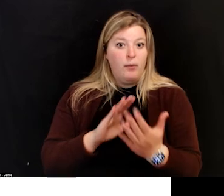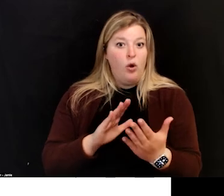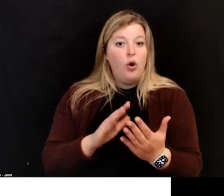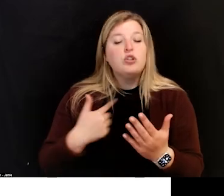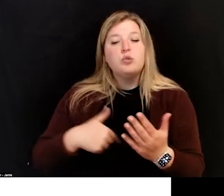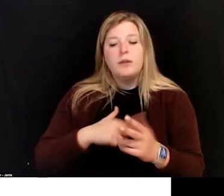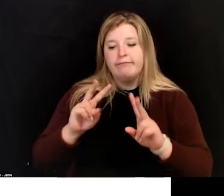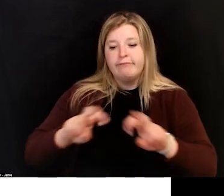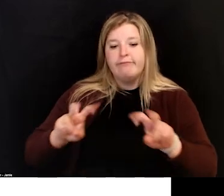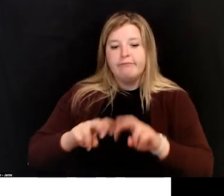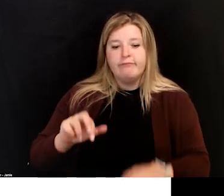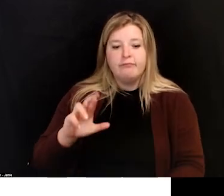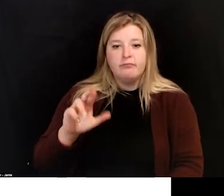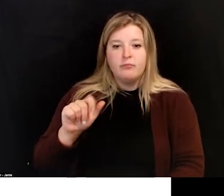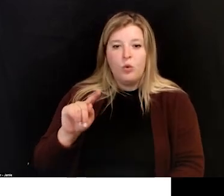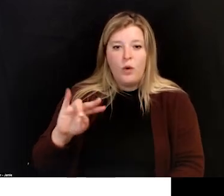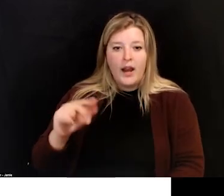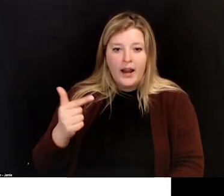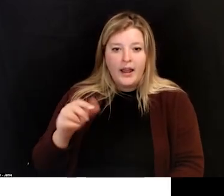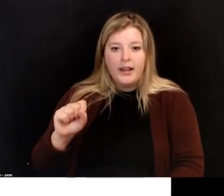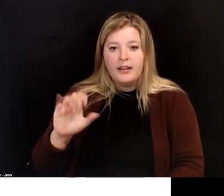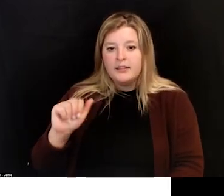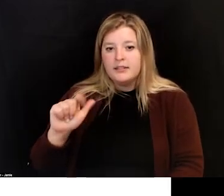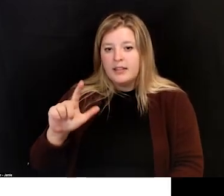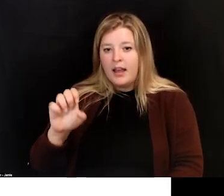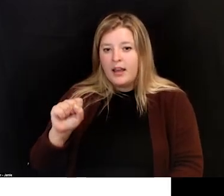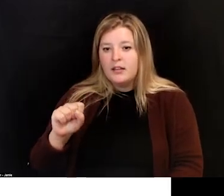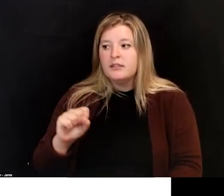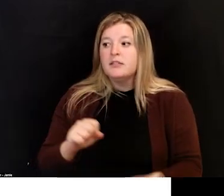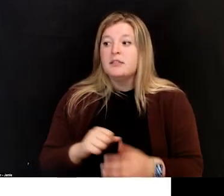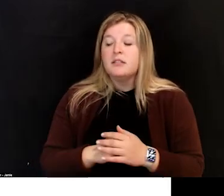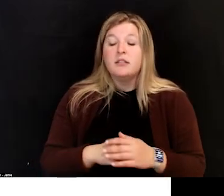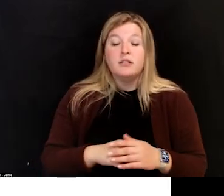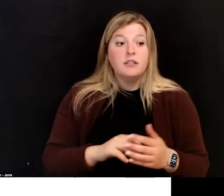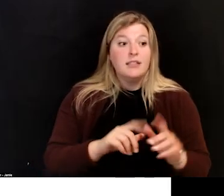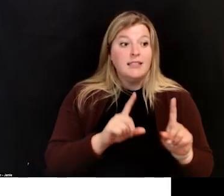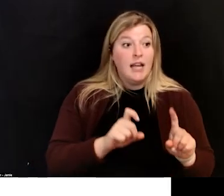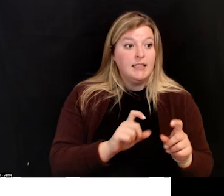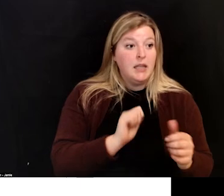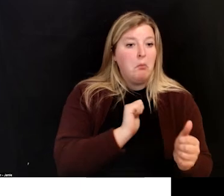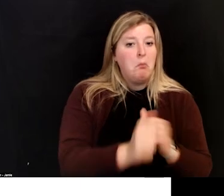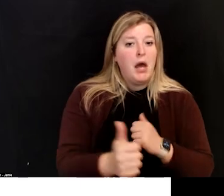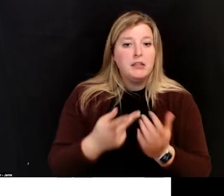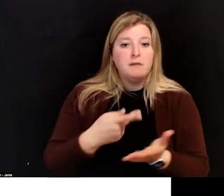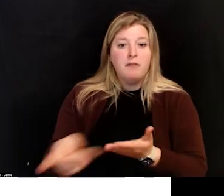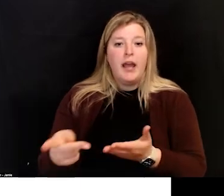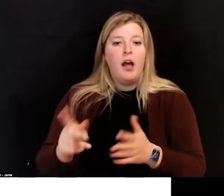Like, can we expand testing from a pass-fail point of view and do something like on a one to five rating scale?